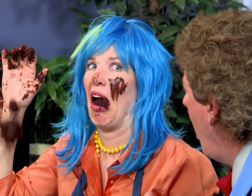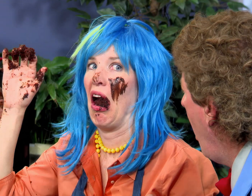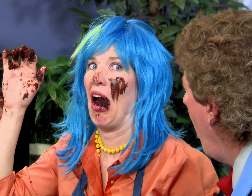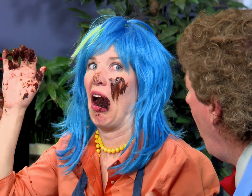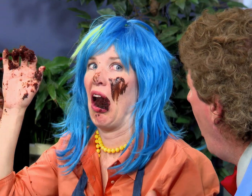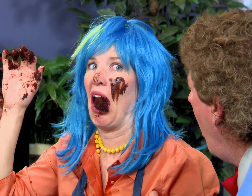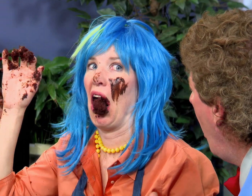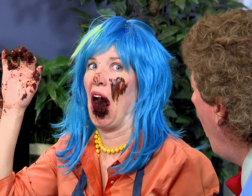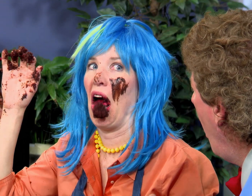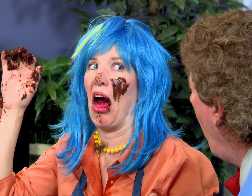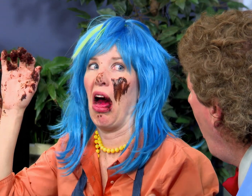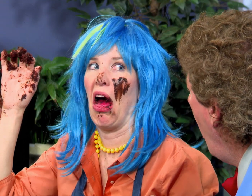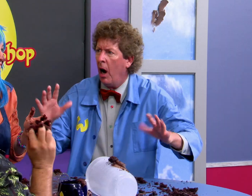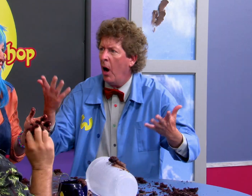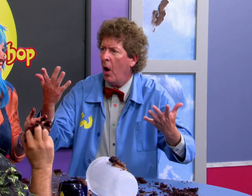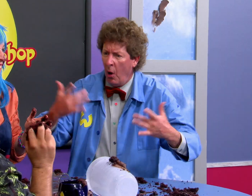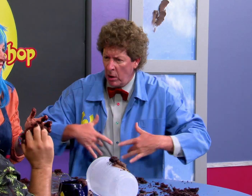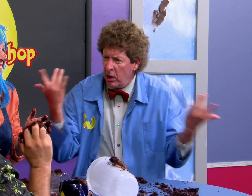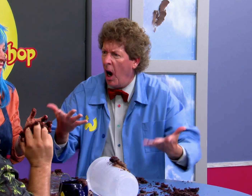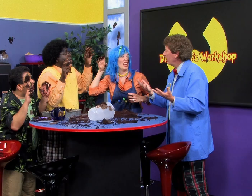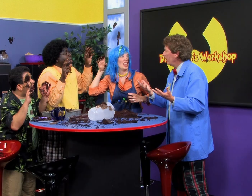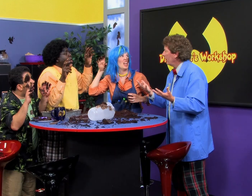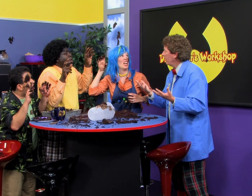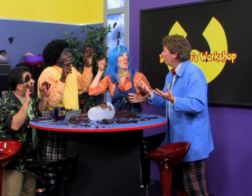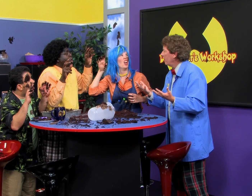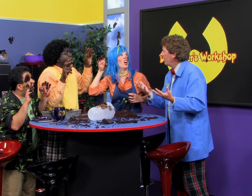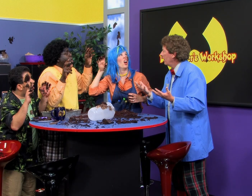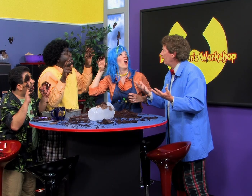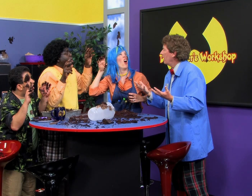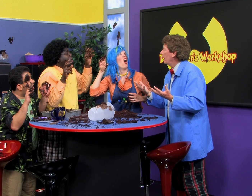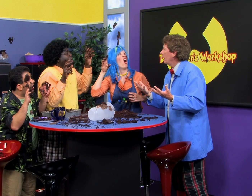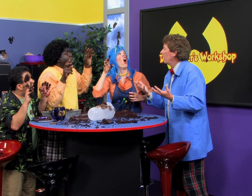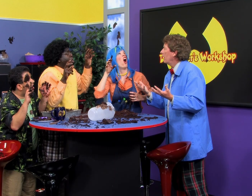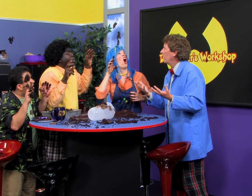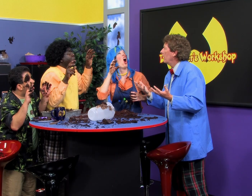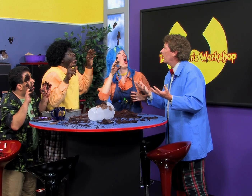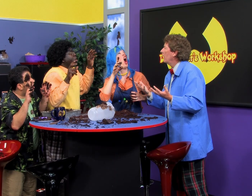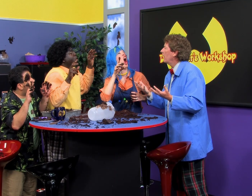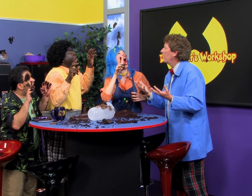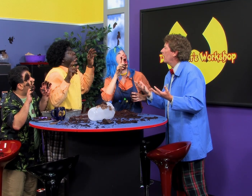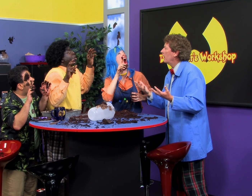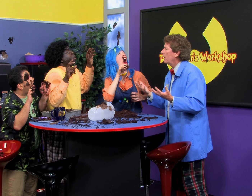YIKES! WHAT'S GOING ON HERE! HUH?